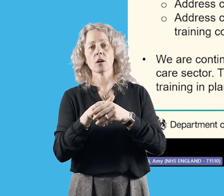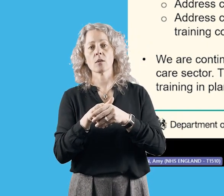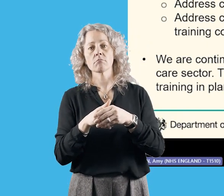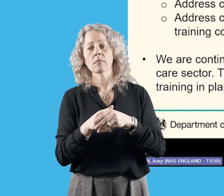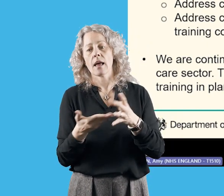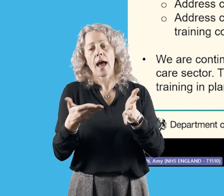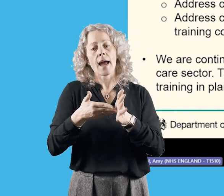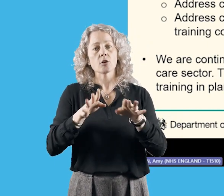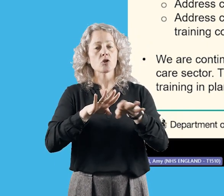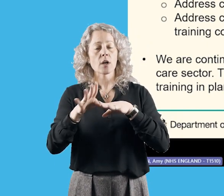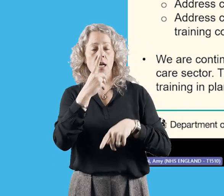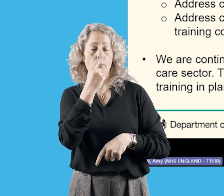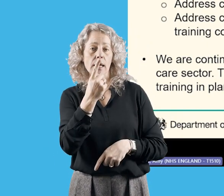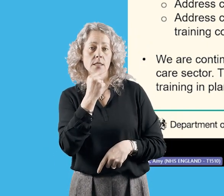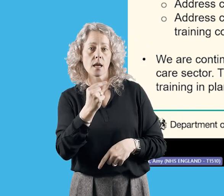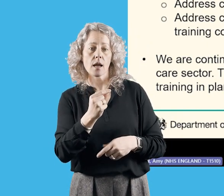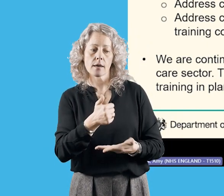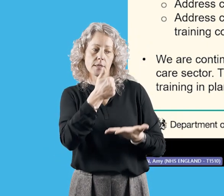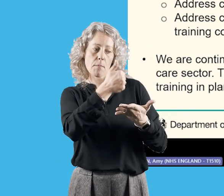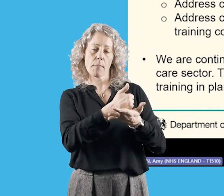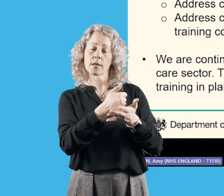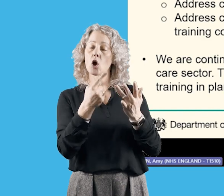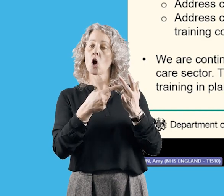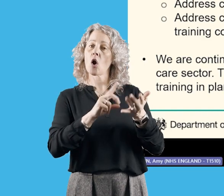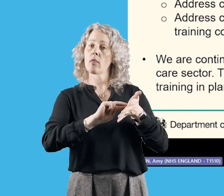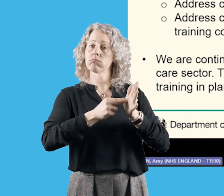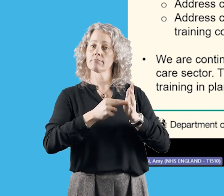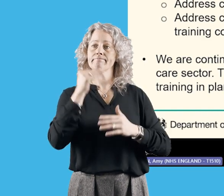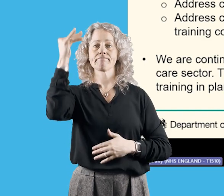the training in other plans for adult social care workforce reform.